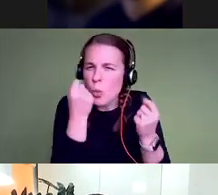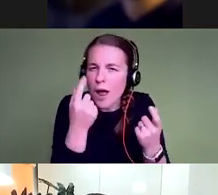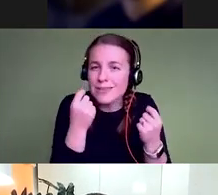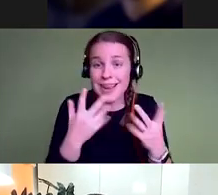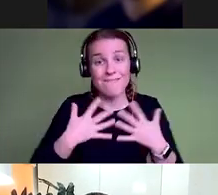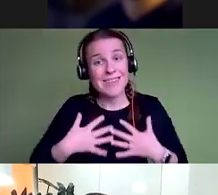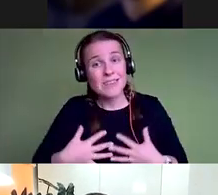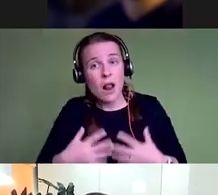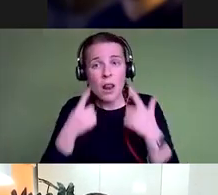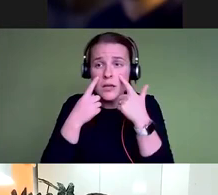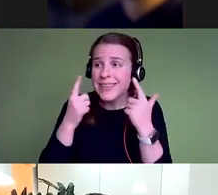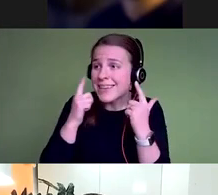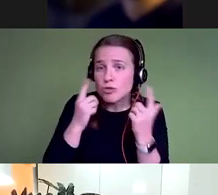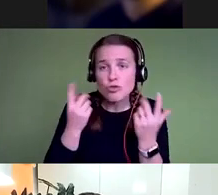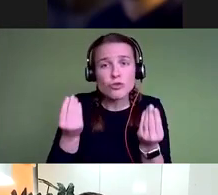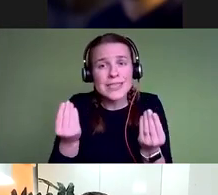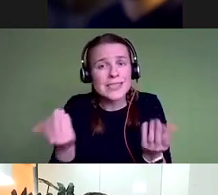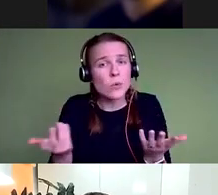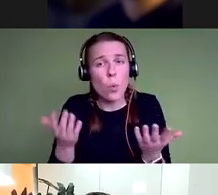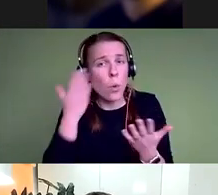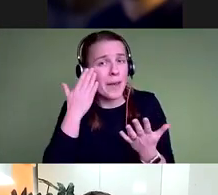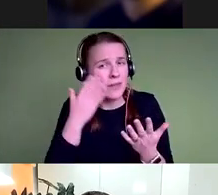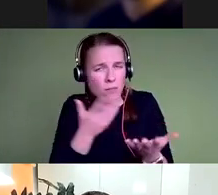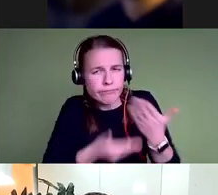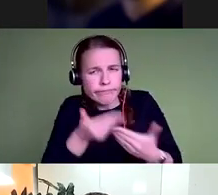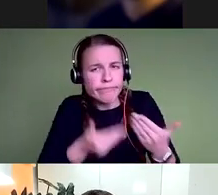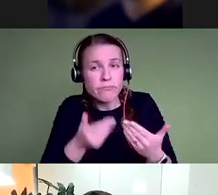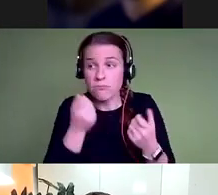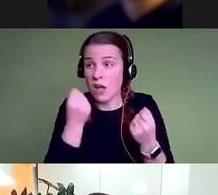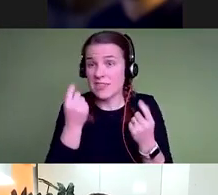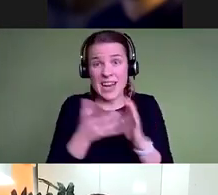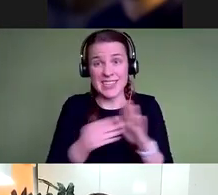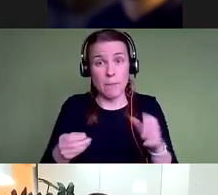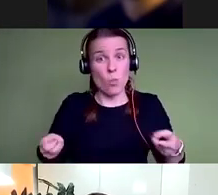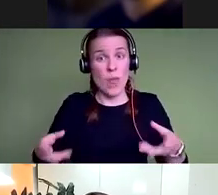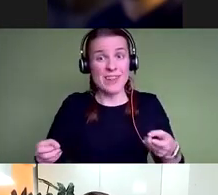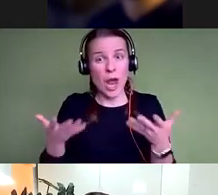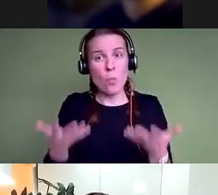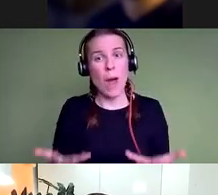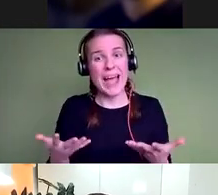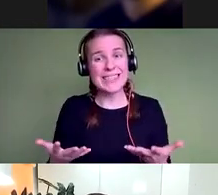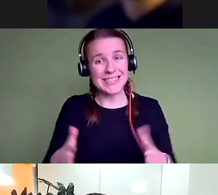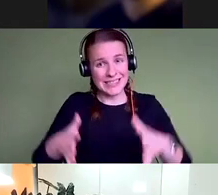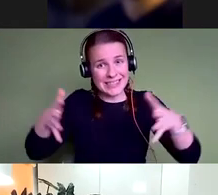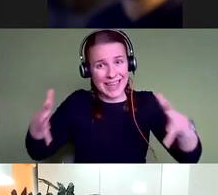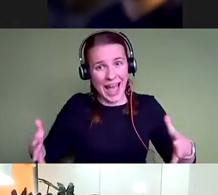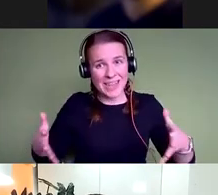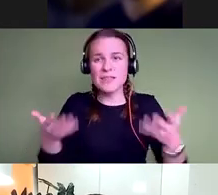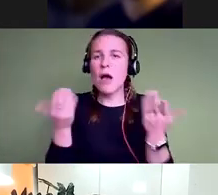You need to understand the disability